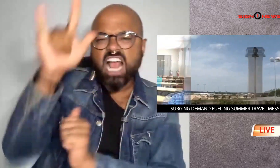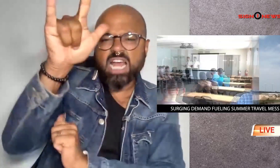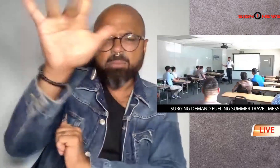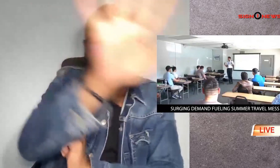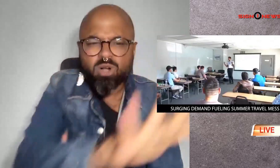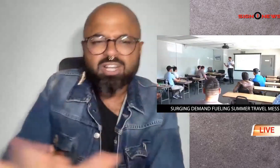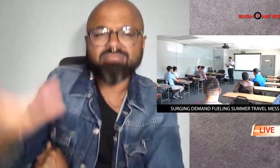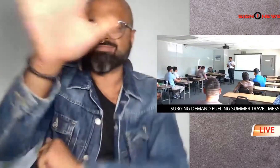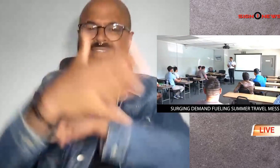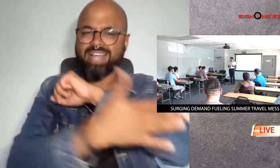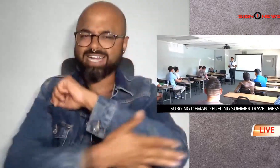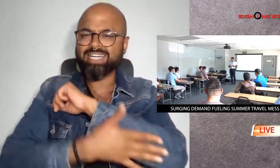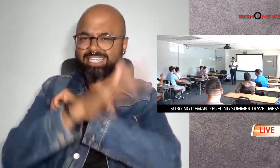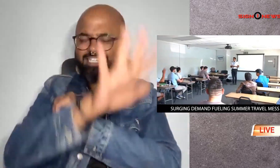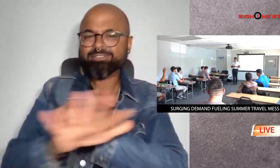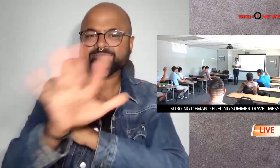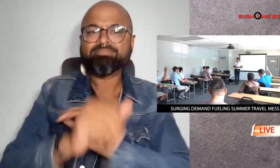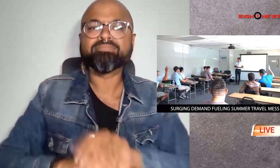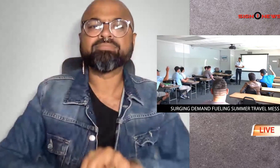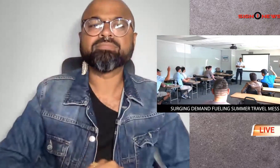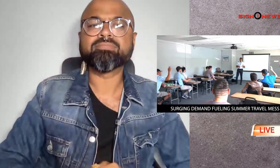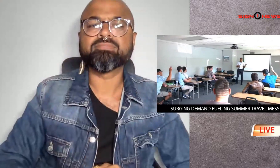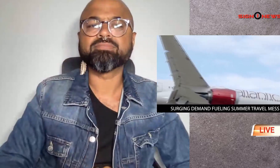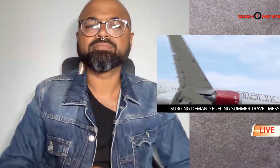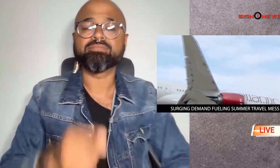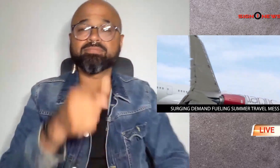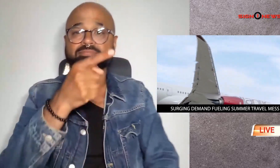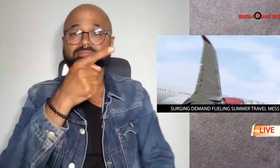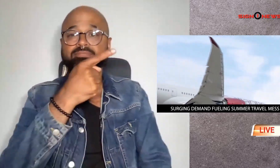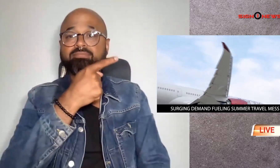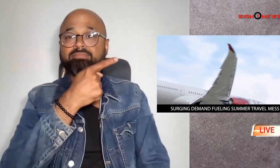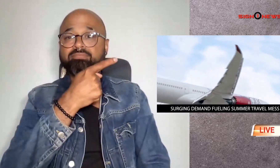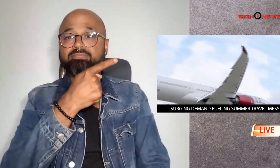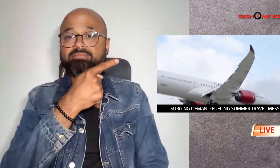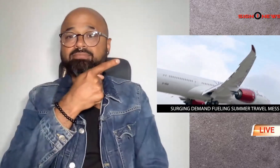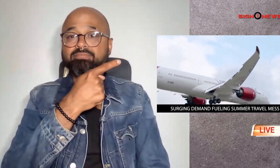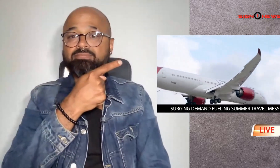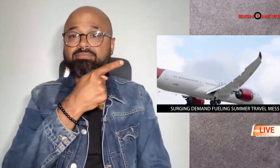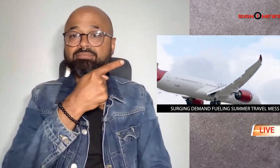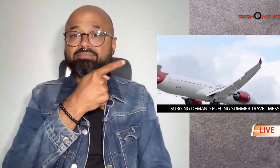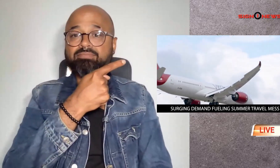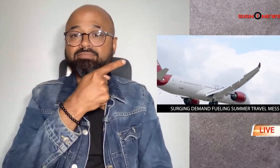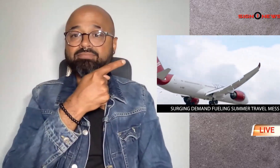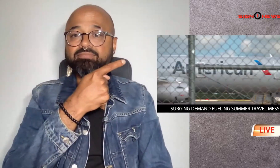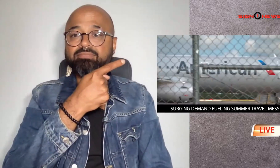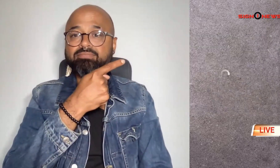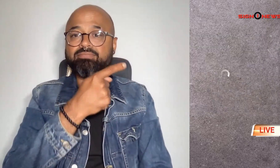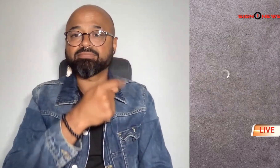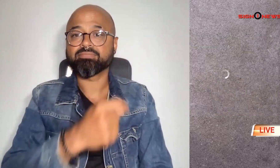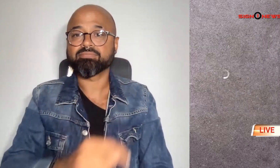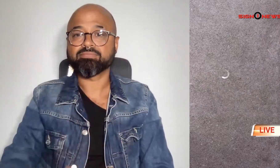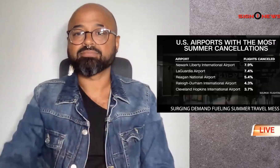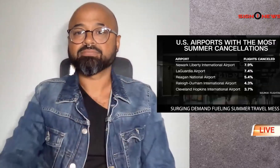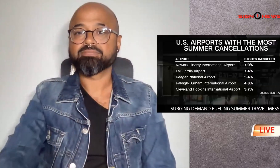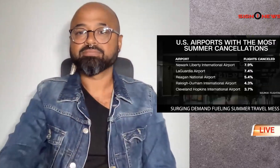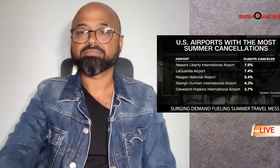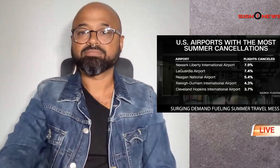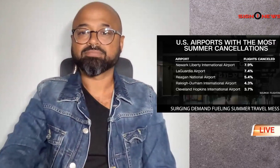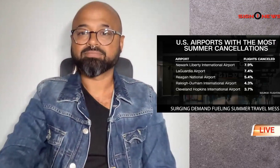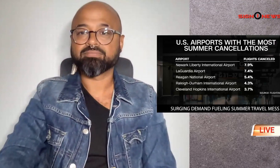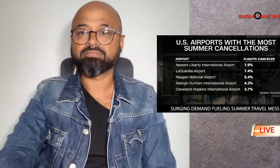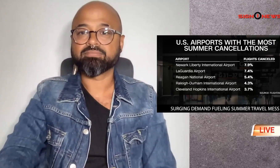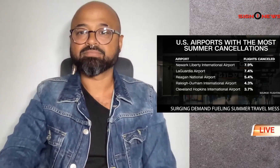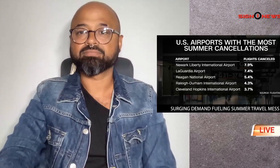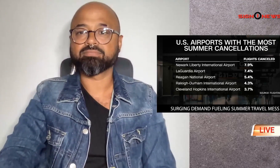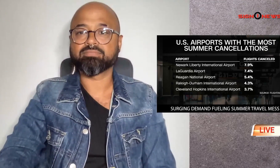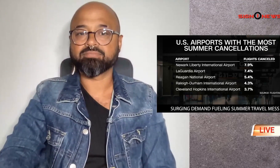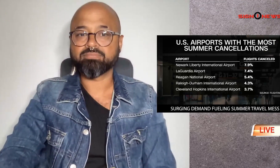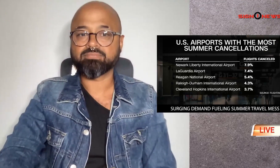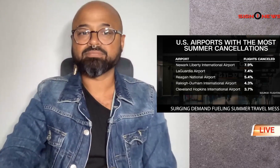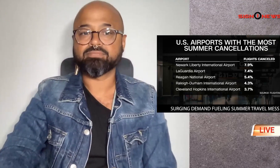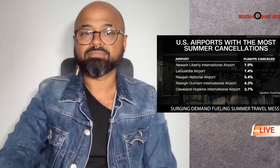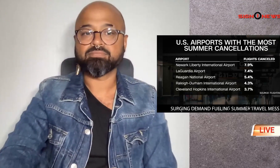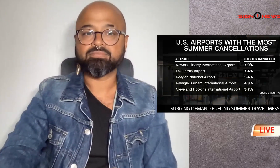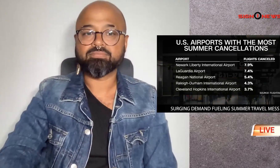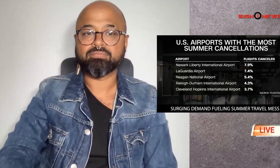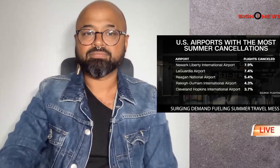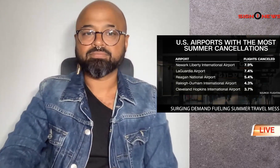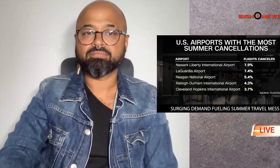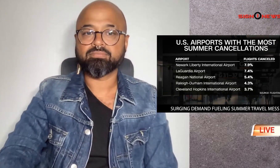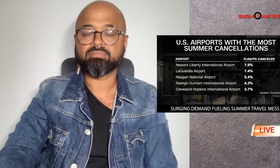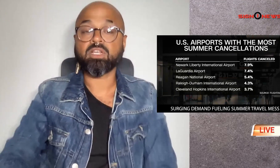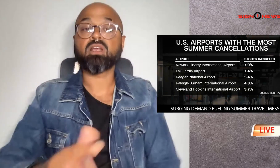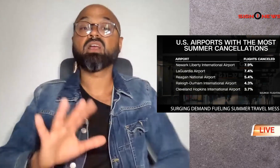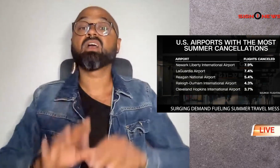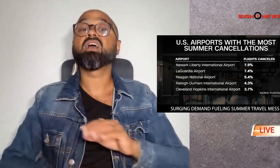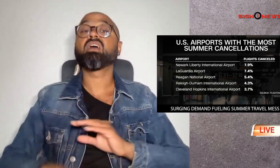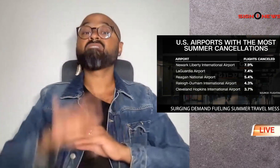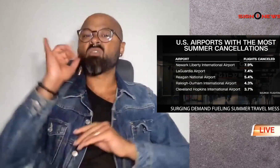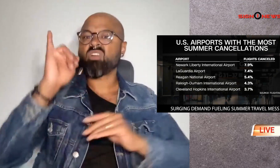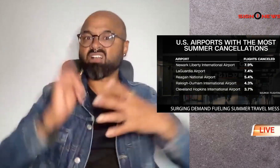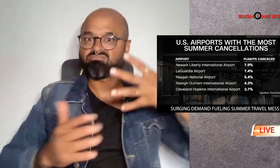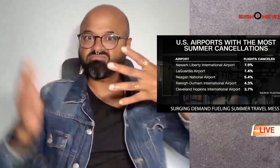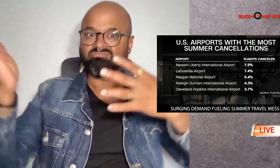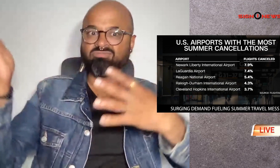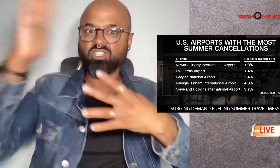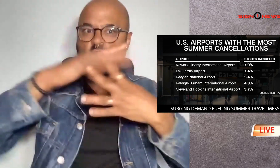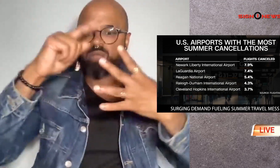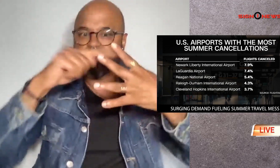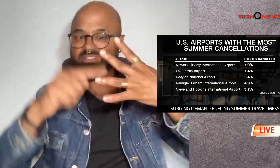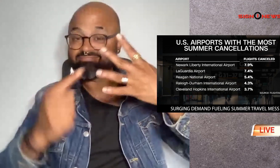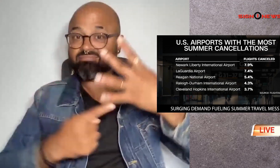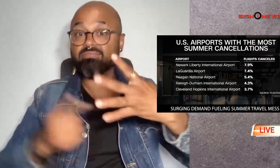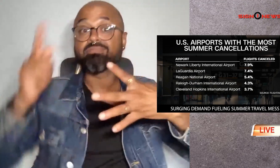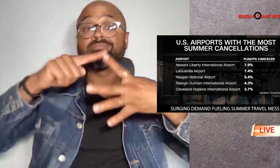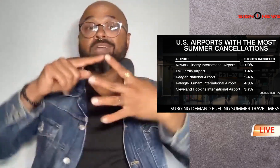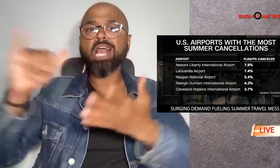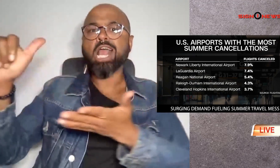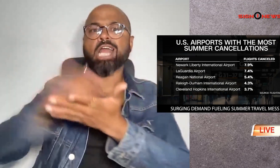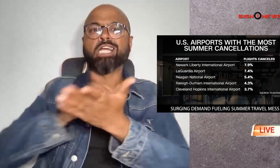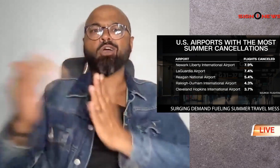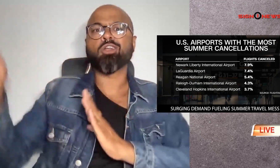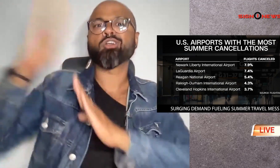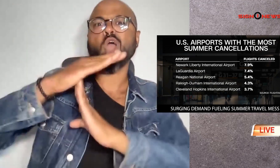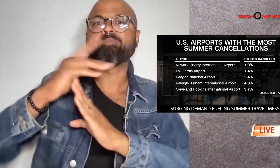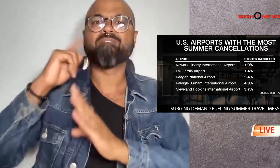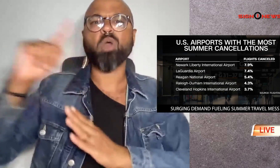airport in the country